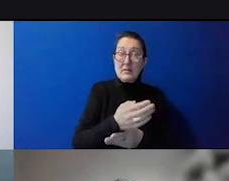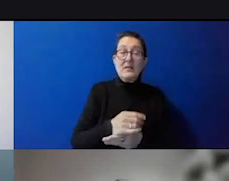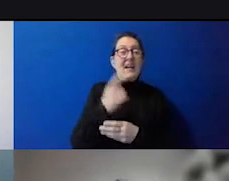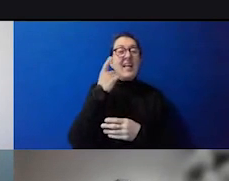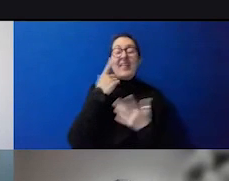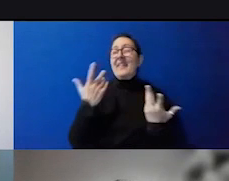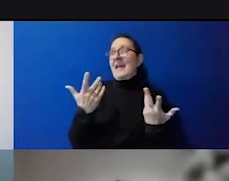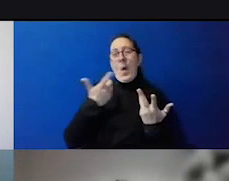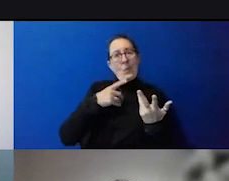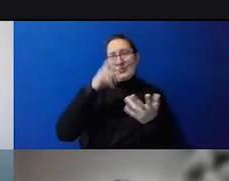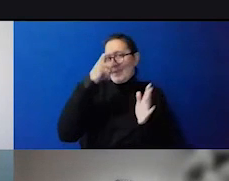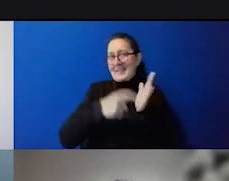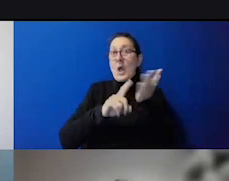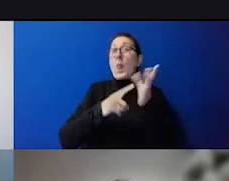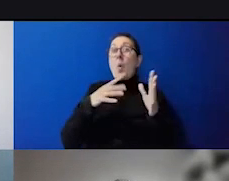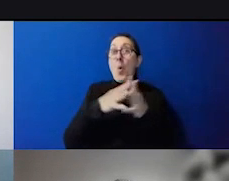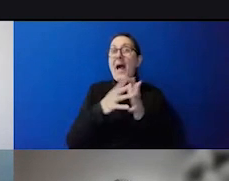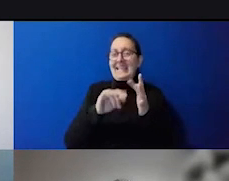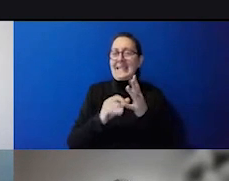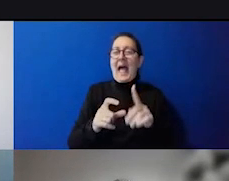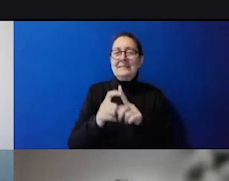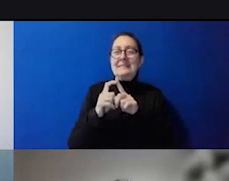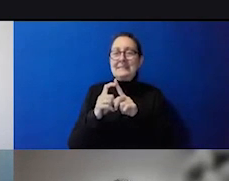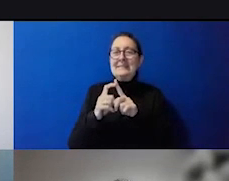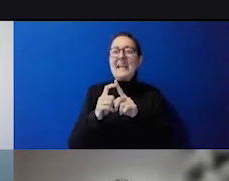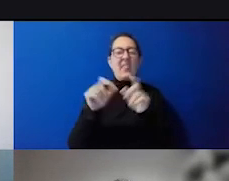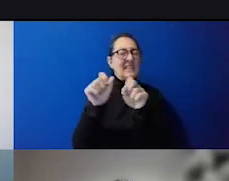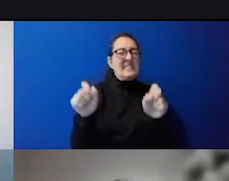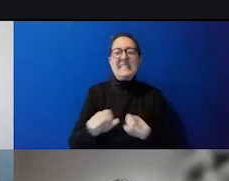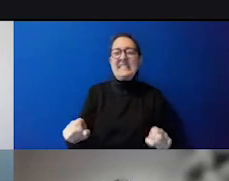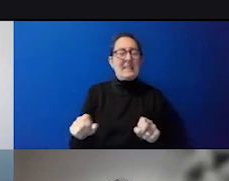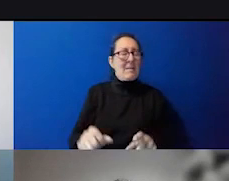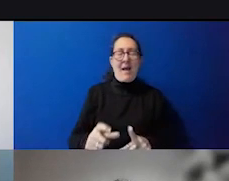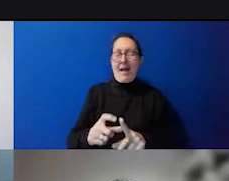the systems are hard the forms are hard knowing where to go and what to do is hard no one should